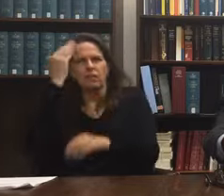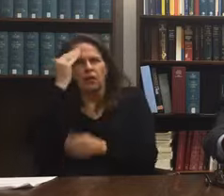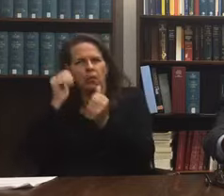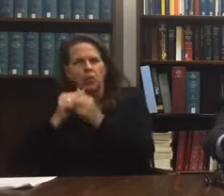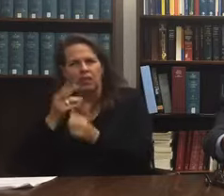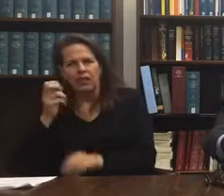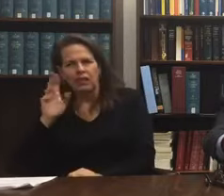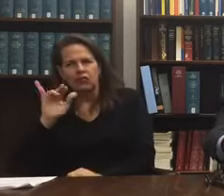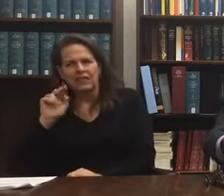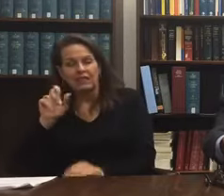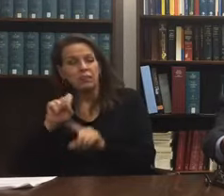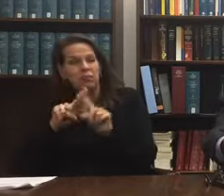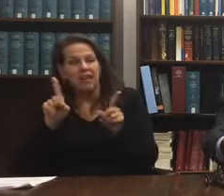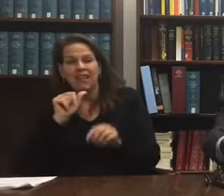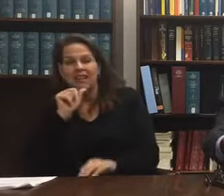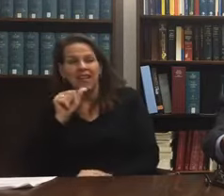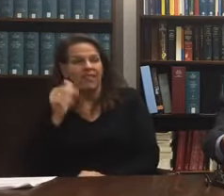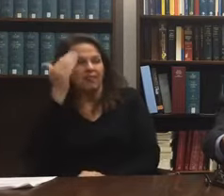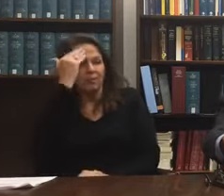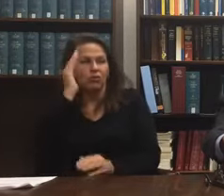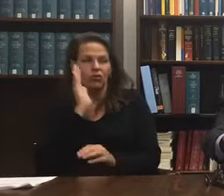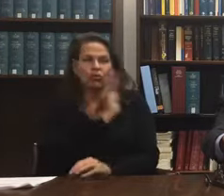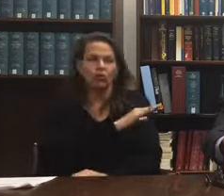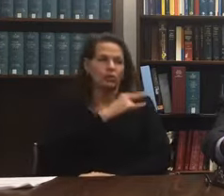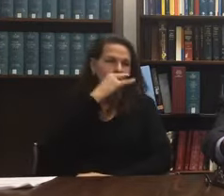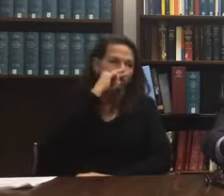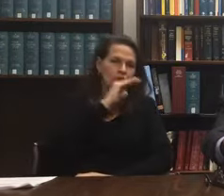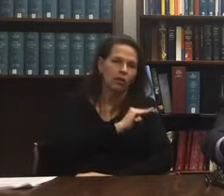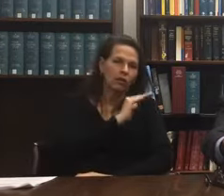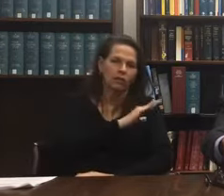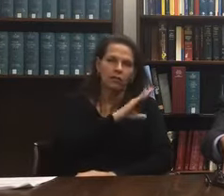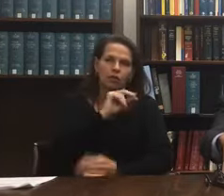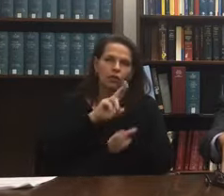they may not be as familiar with your child and the in the nursing care and so